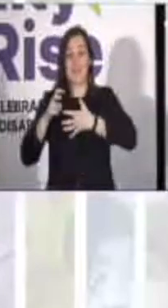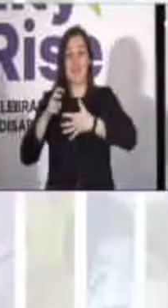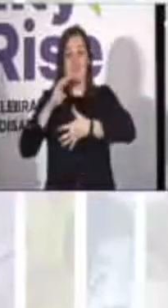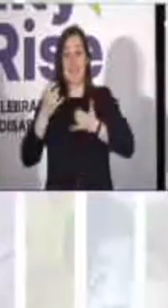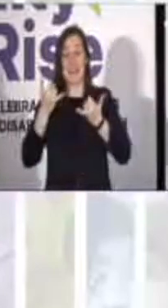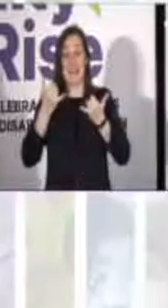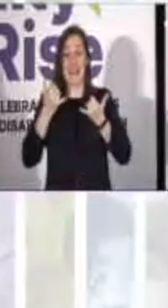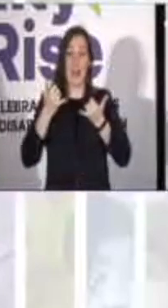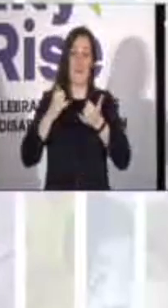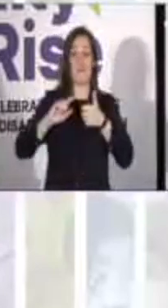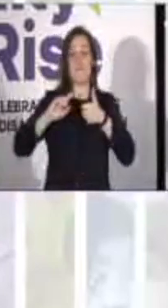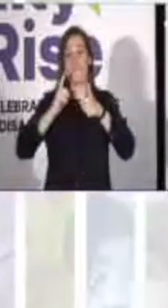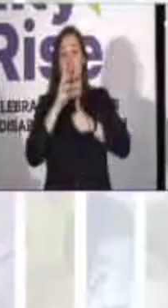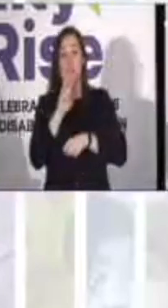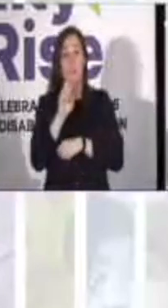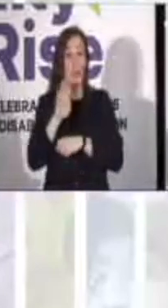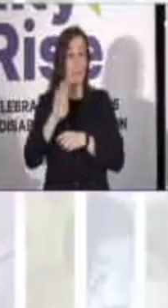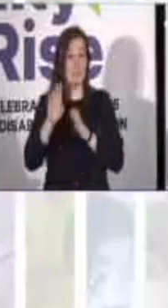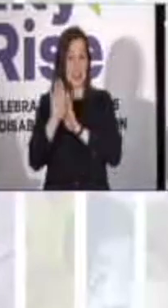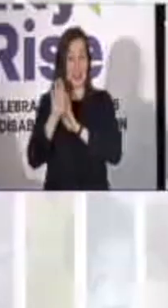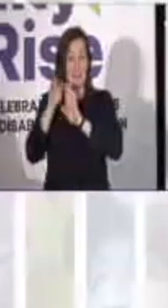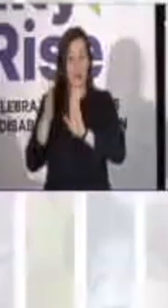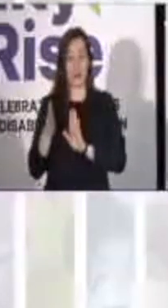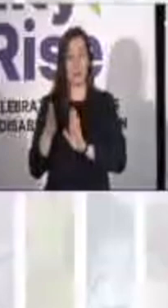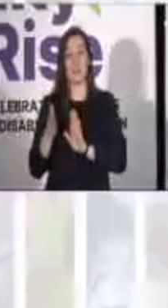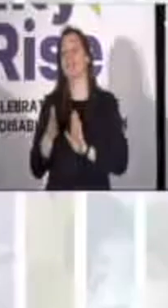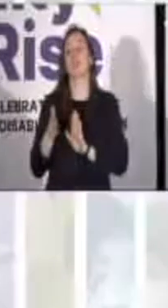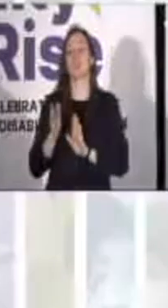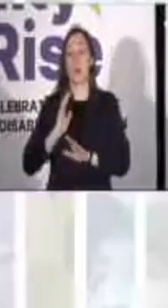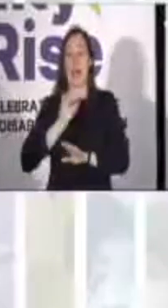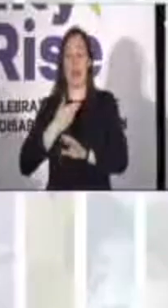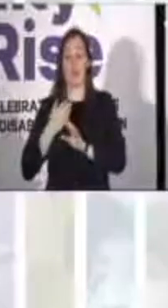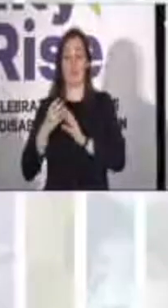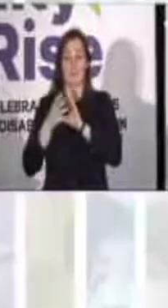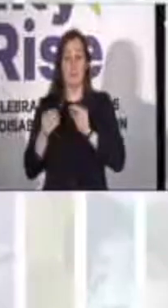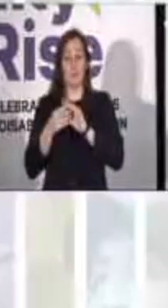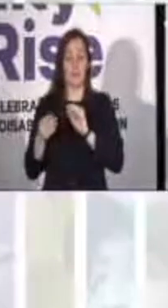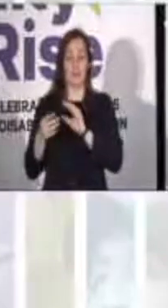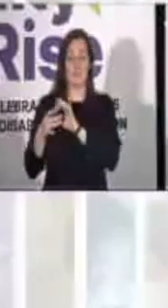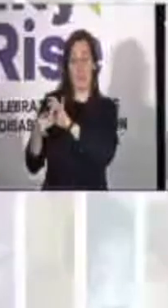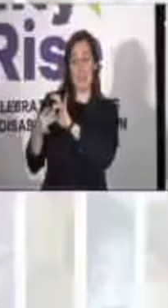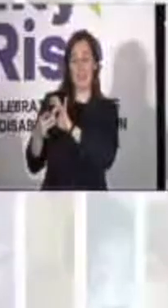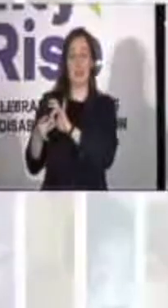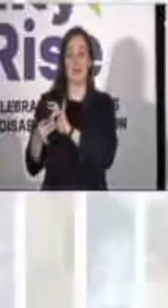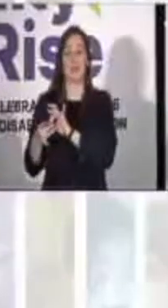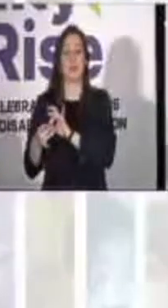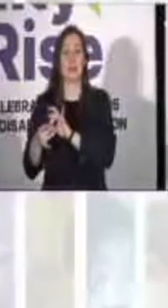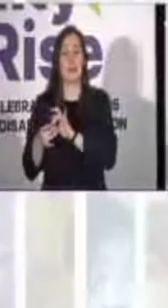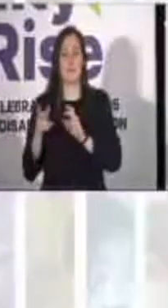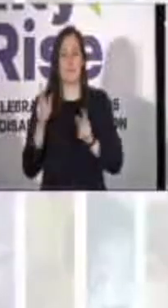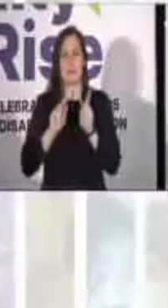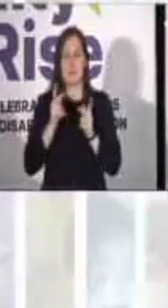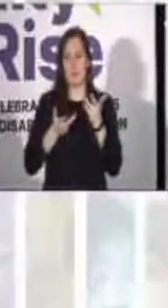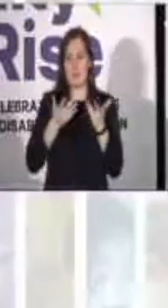I THINK MANY LOOK AT THE STORY IN RELATIONSHIP AND ASSESS THAT I GAVE EMILY AN OPPORTUNITY